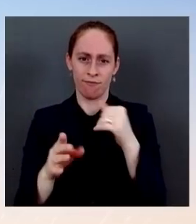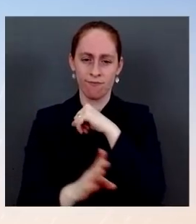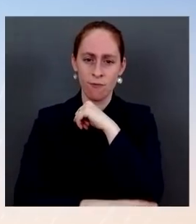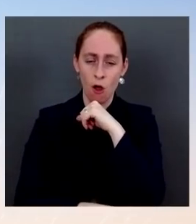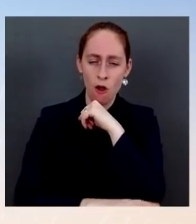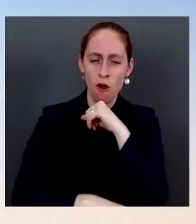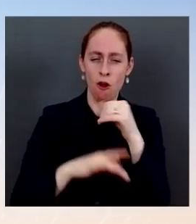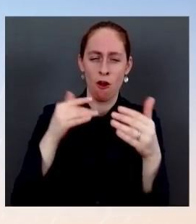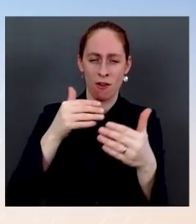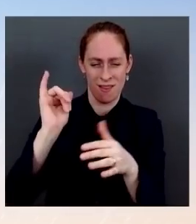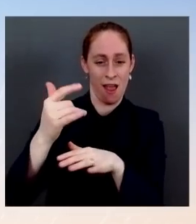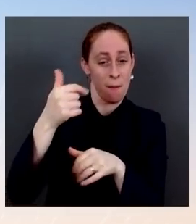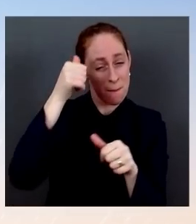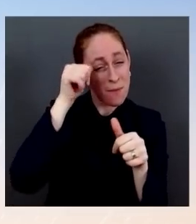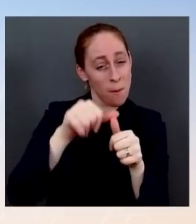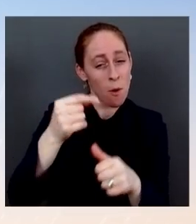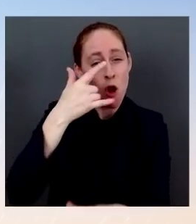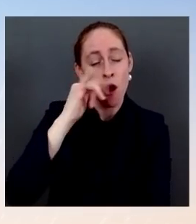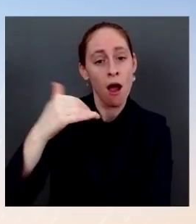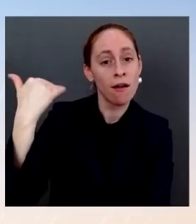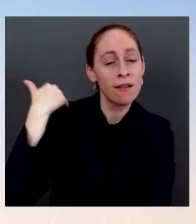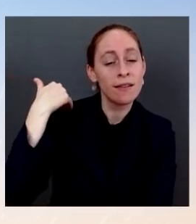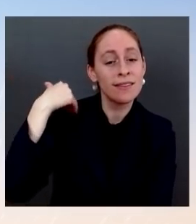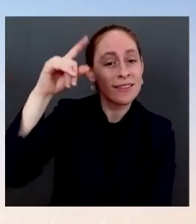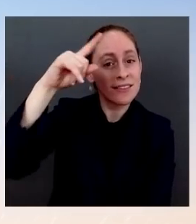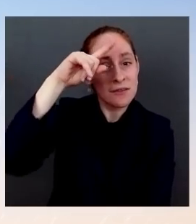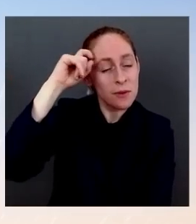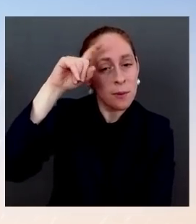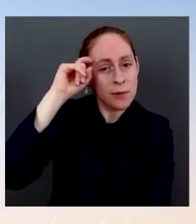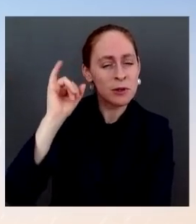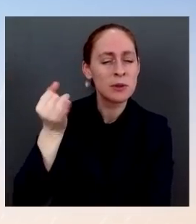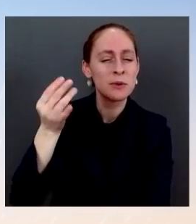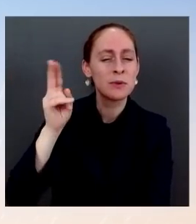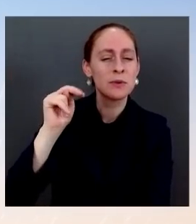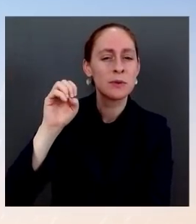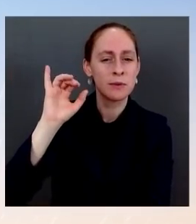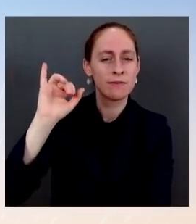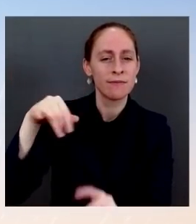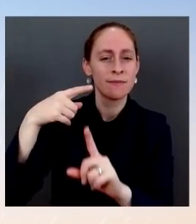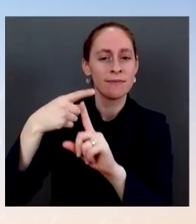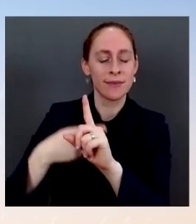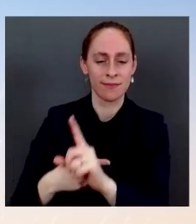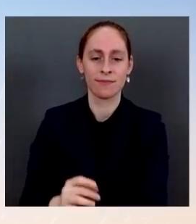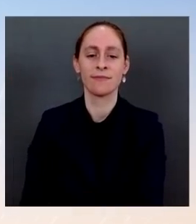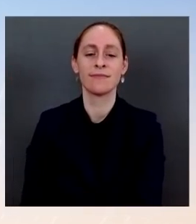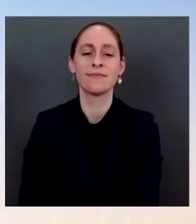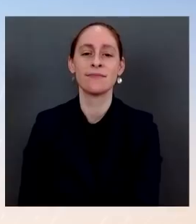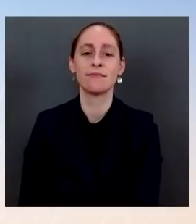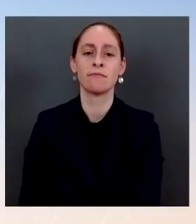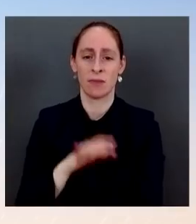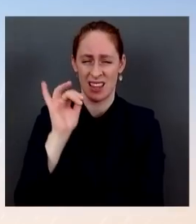there was not a demand for testing in this country. There really wasn't. Then Delta, obviously, increased the demand.